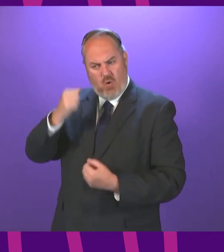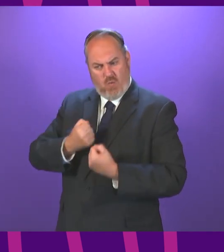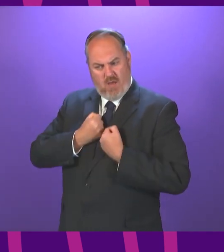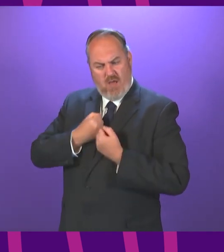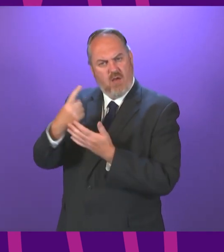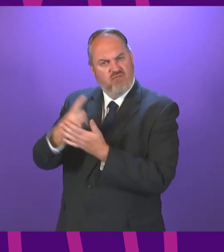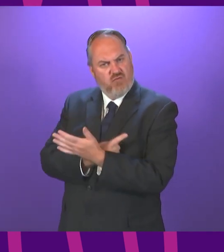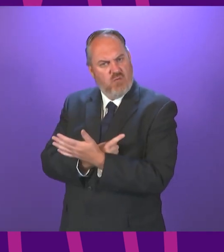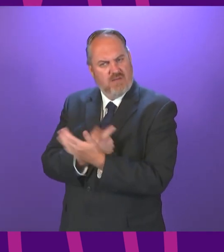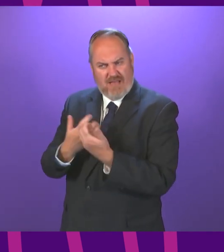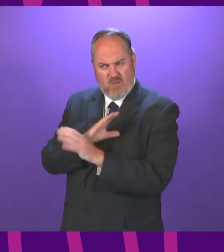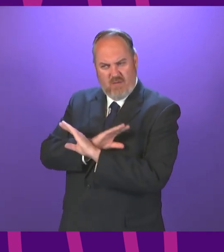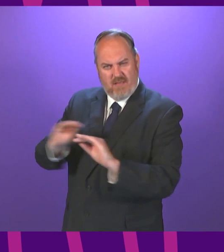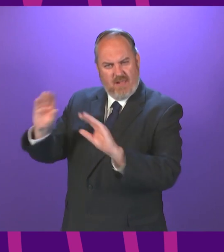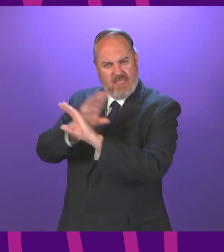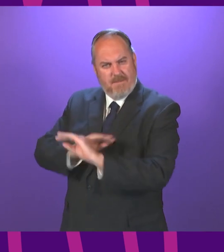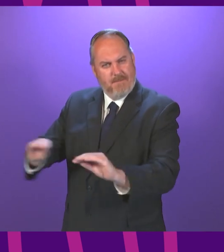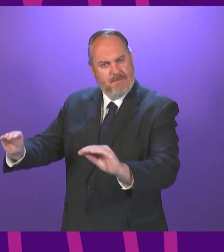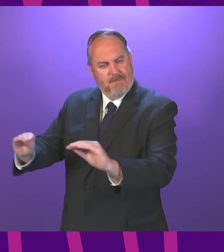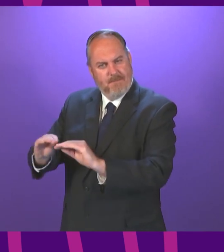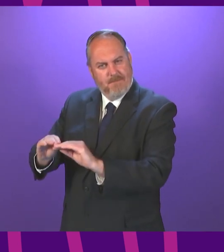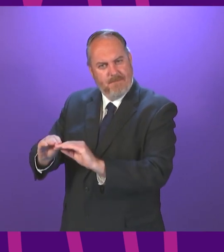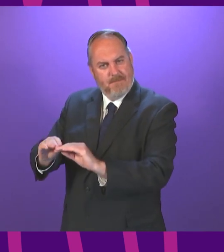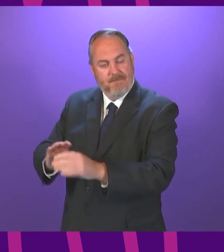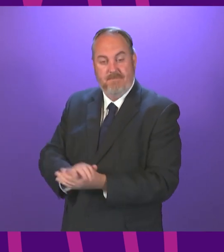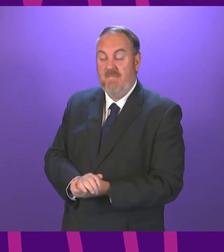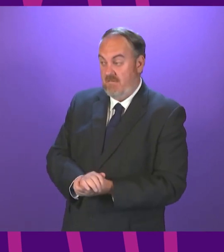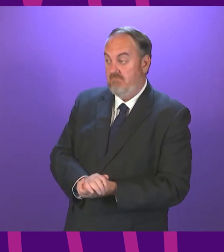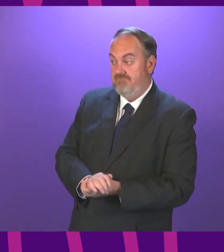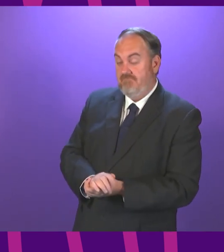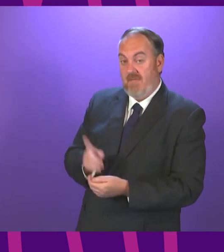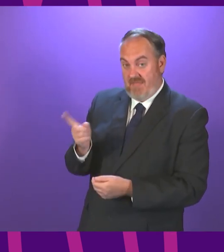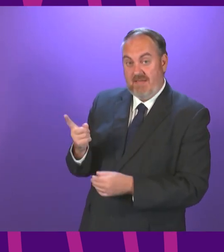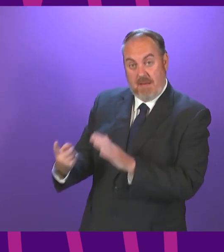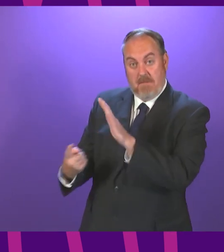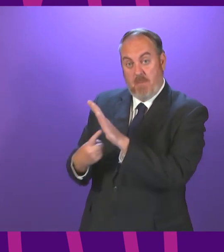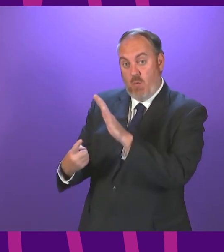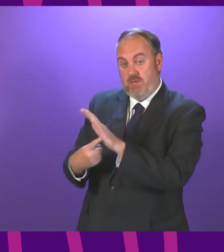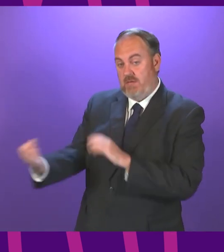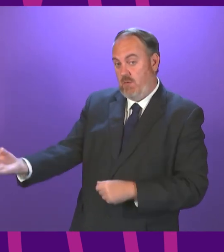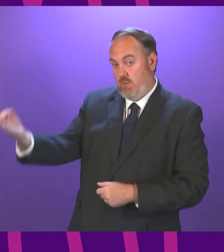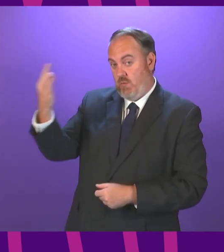That is an important question, as it has been almost since day 1 of